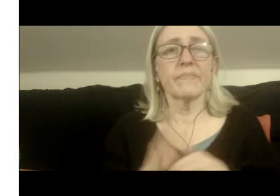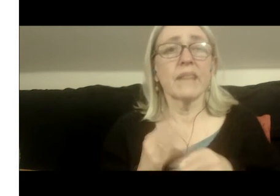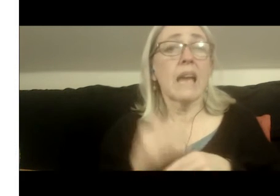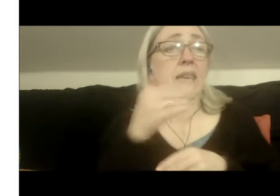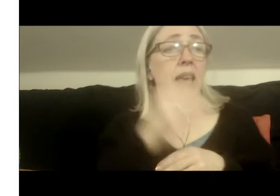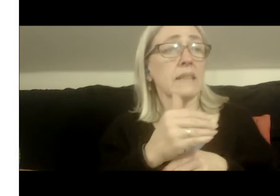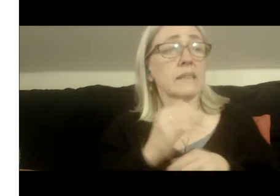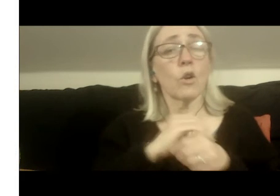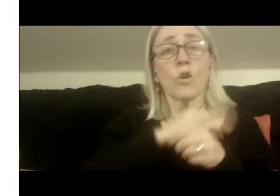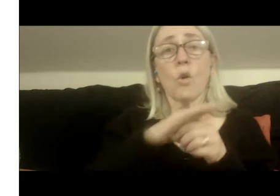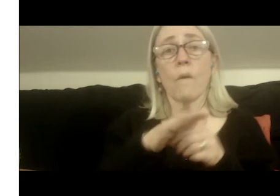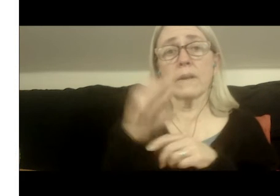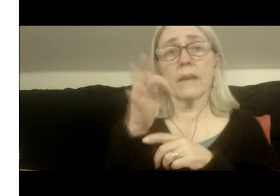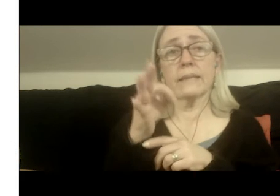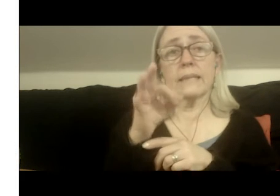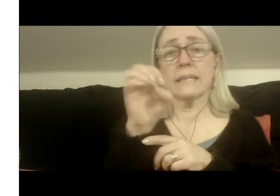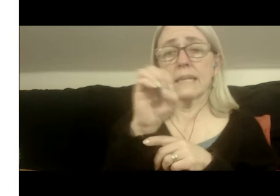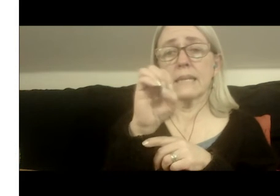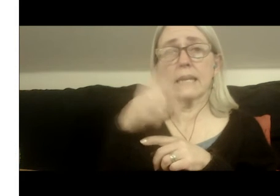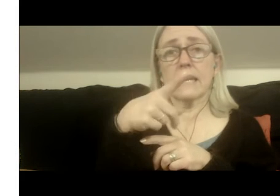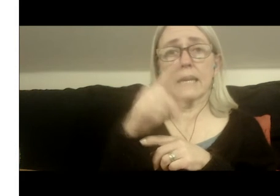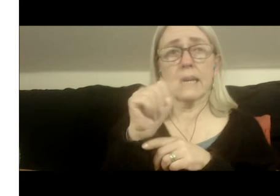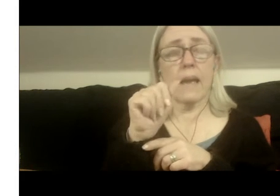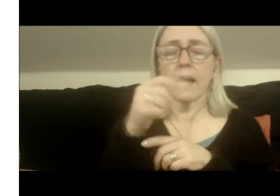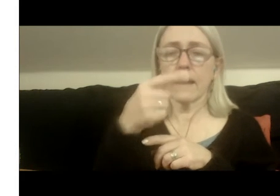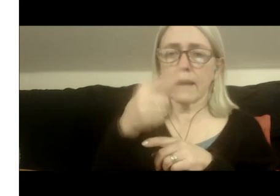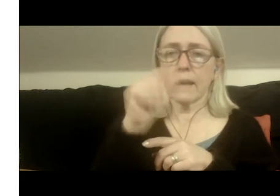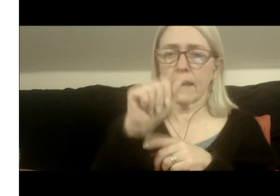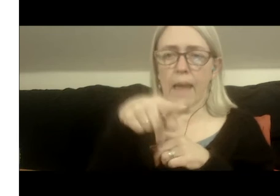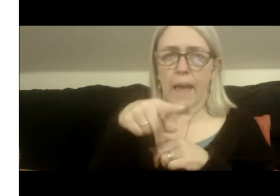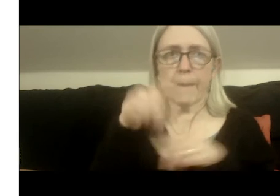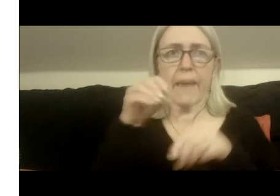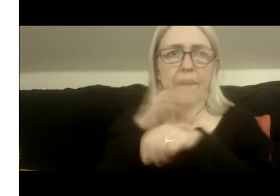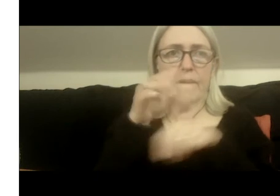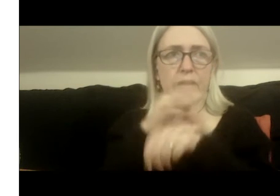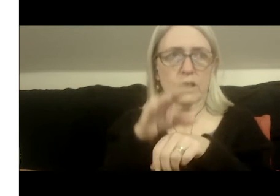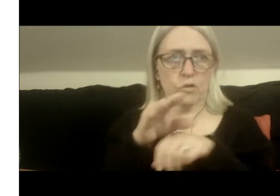Staff members from the College and Campus Life managed funds for undergraduates who